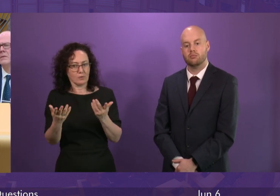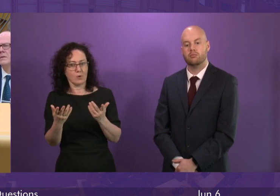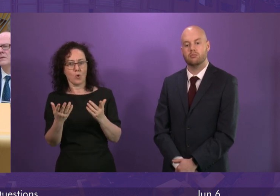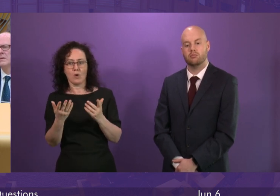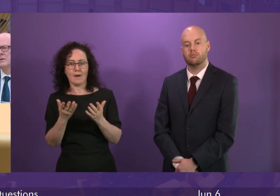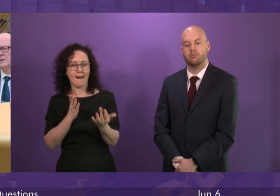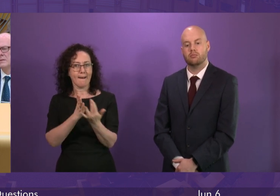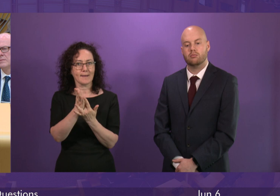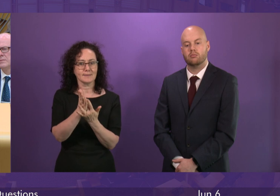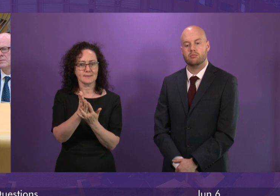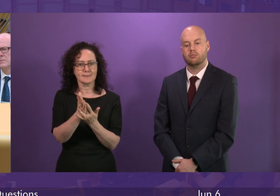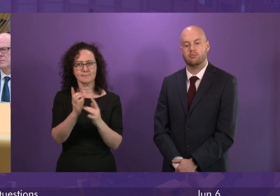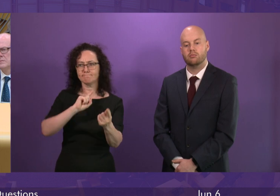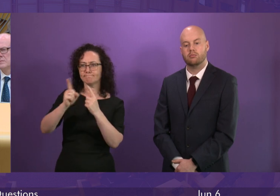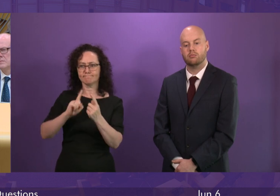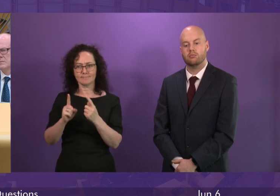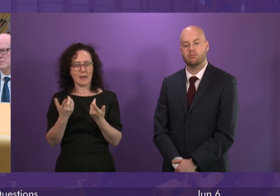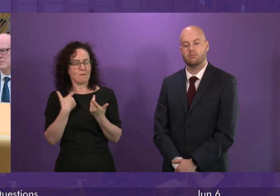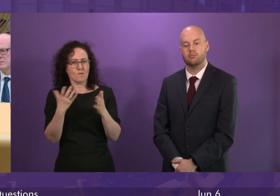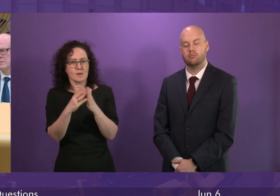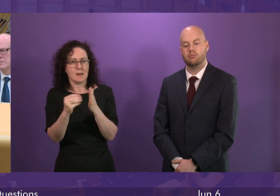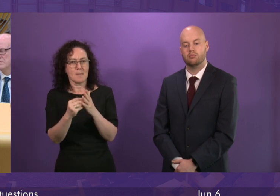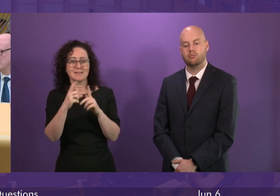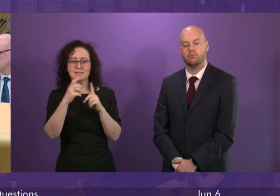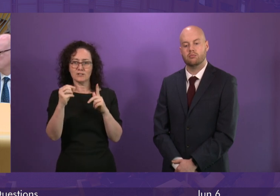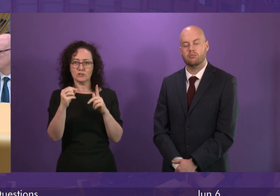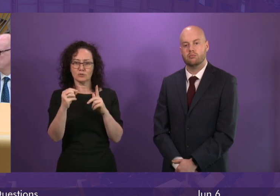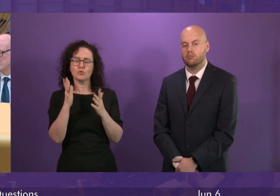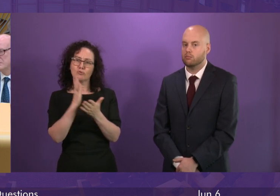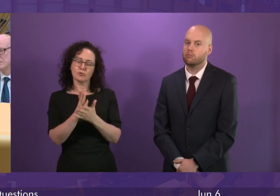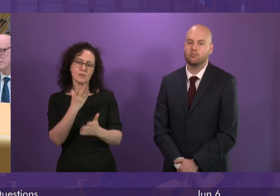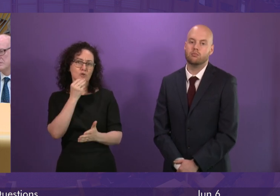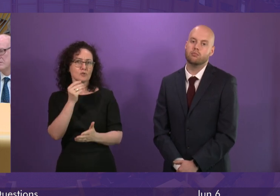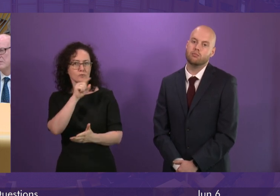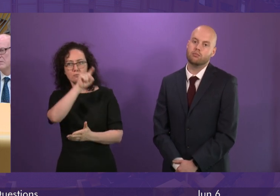to communities in the Highlands and Islands. We are delivering those advantages as part